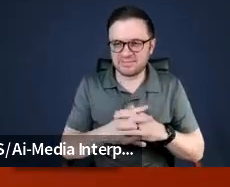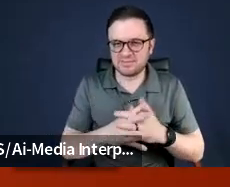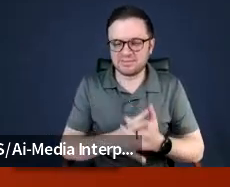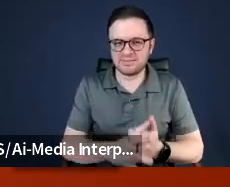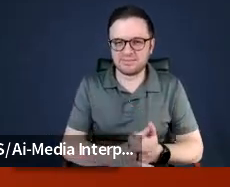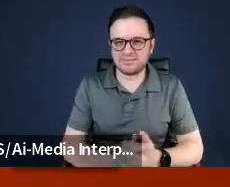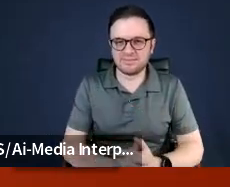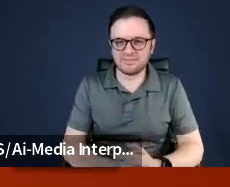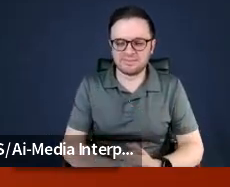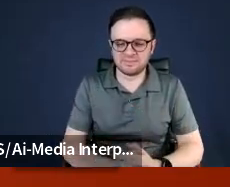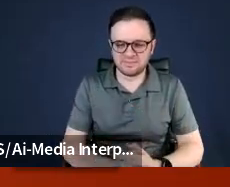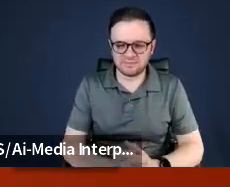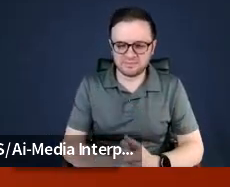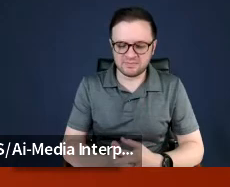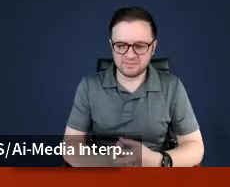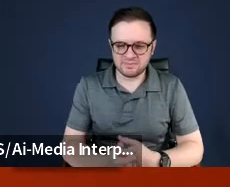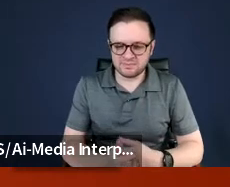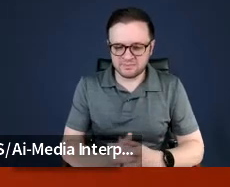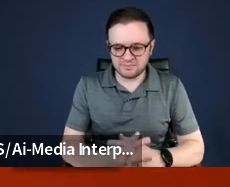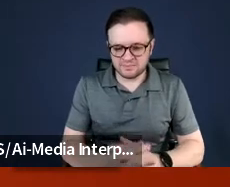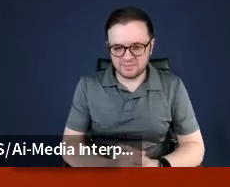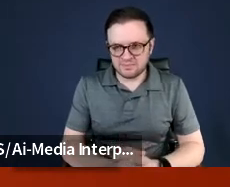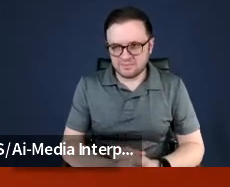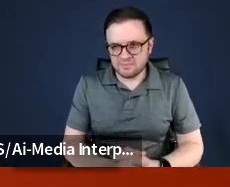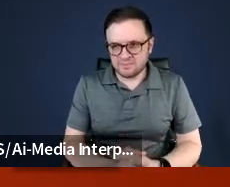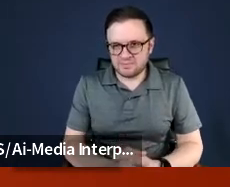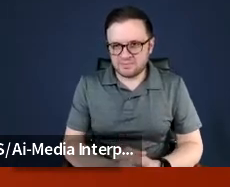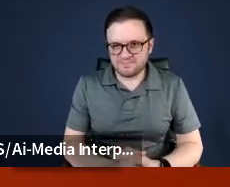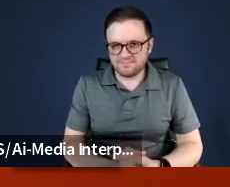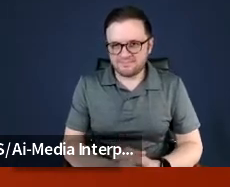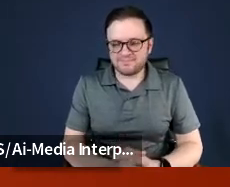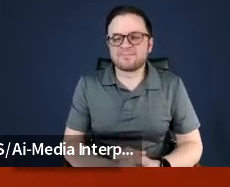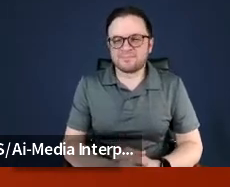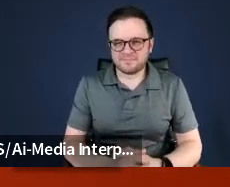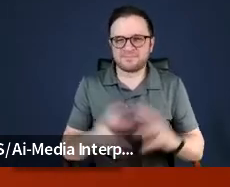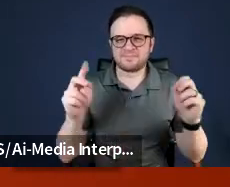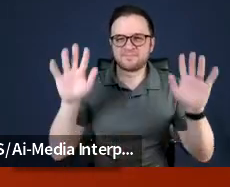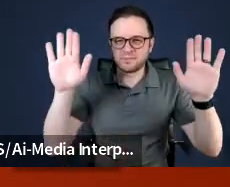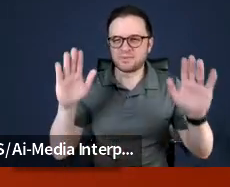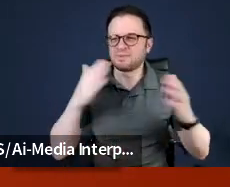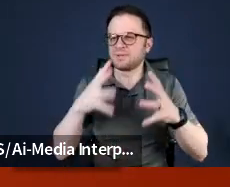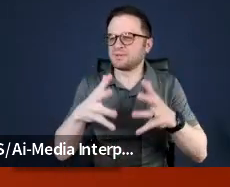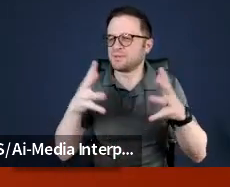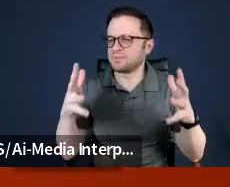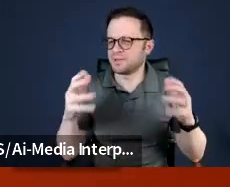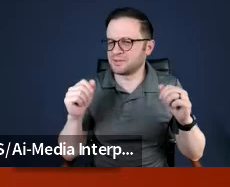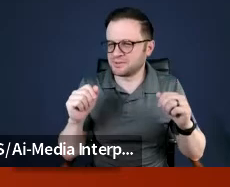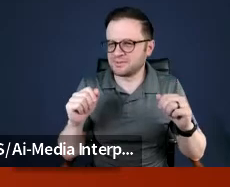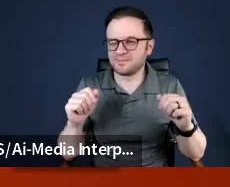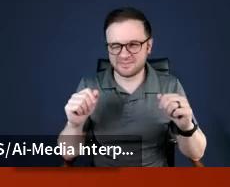If anyone has other questions, we have about 60 seconds they will respect everyone's time.